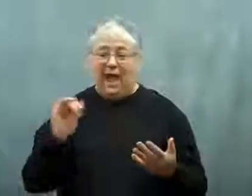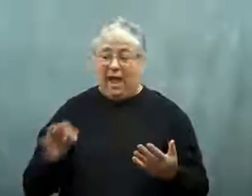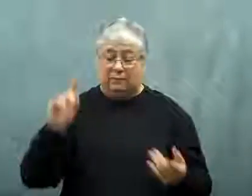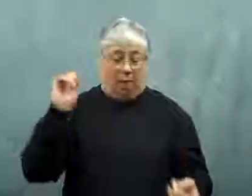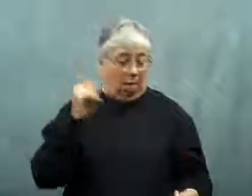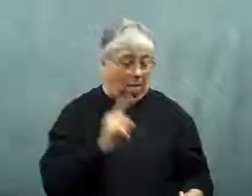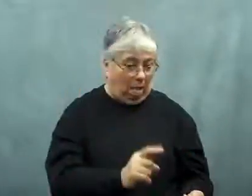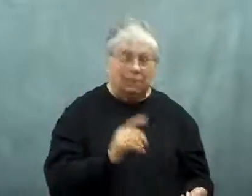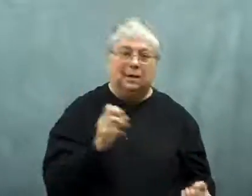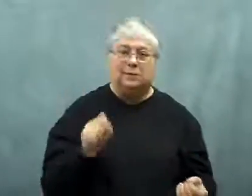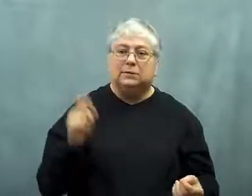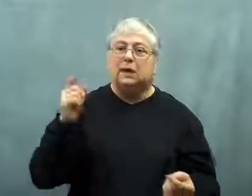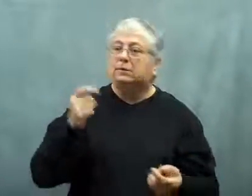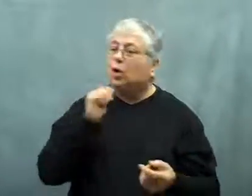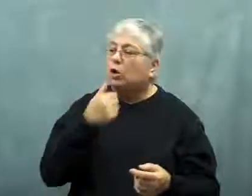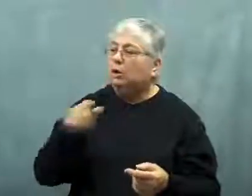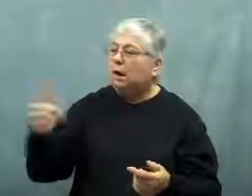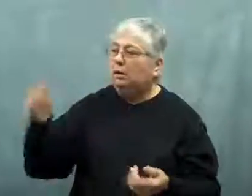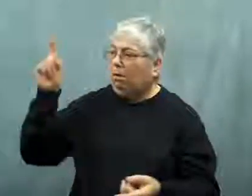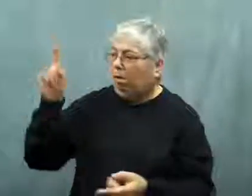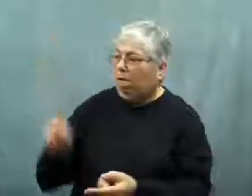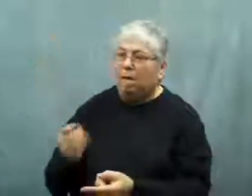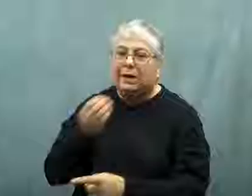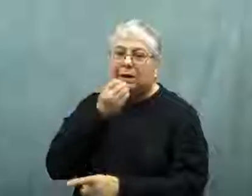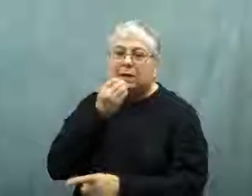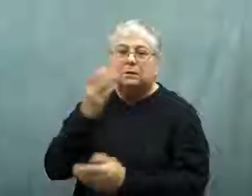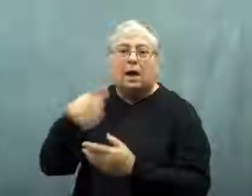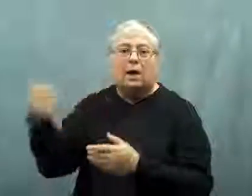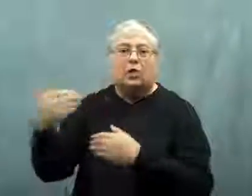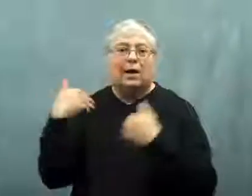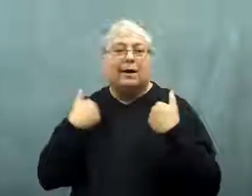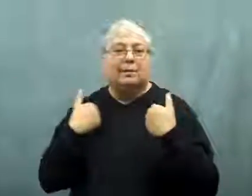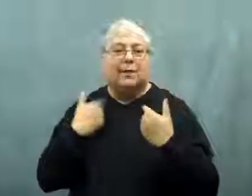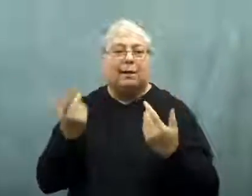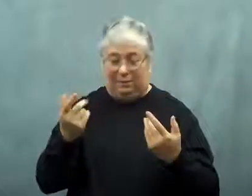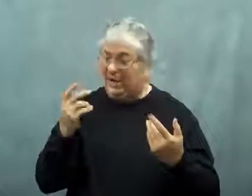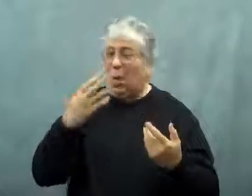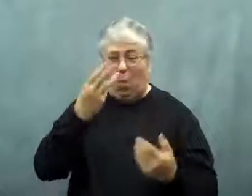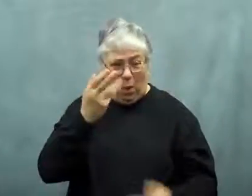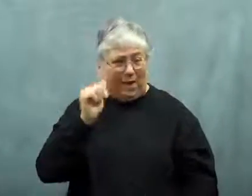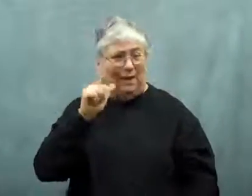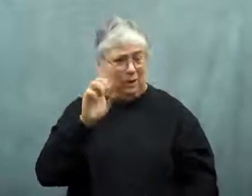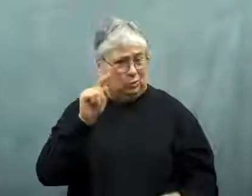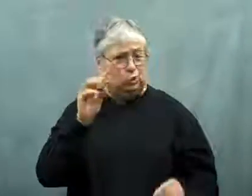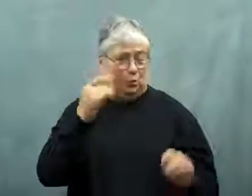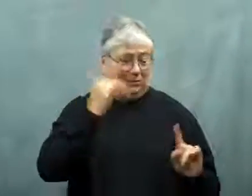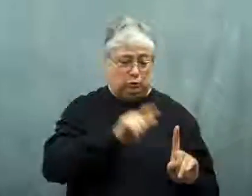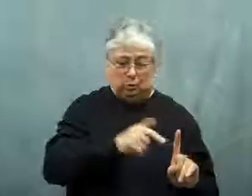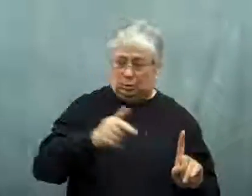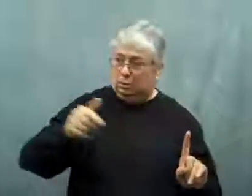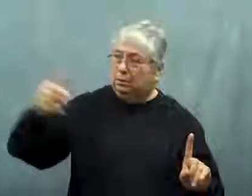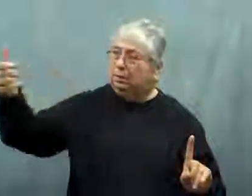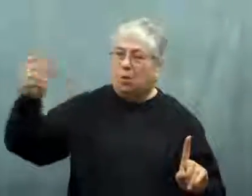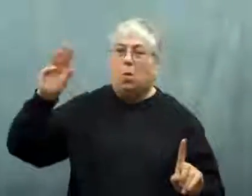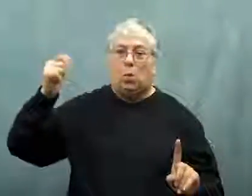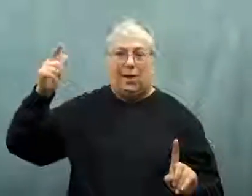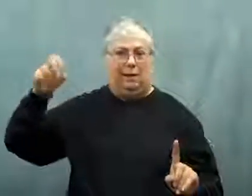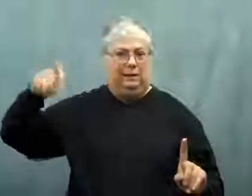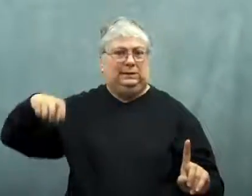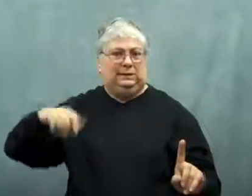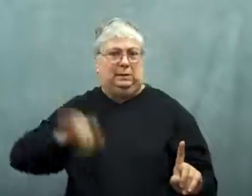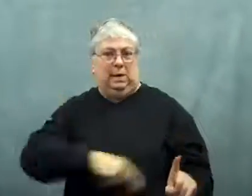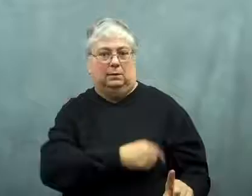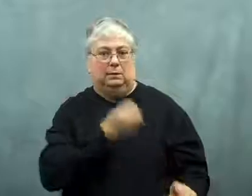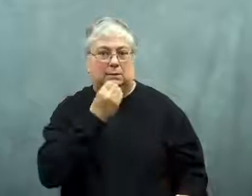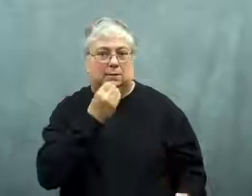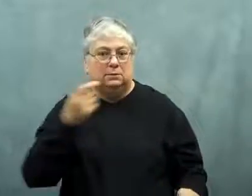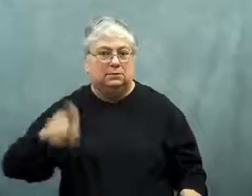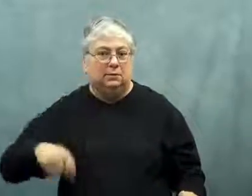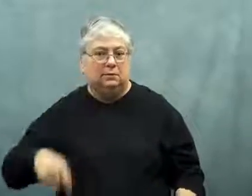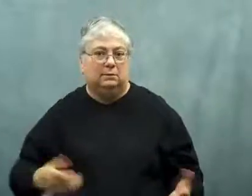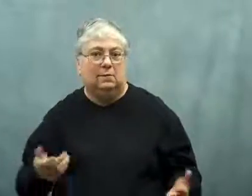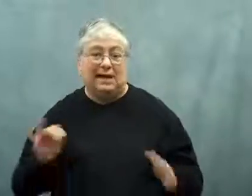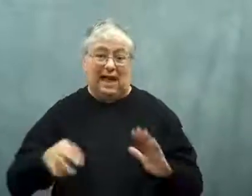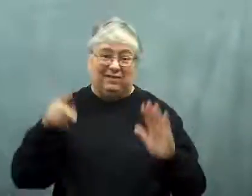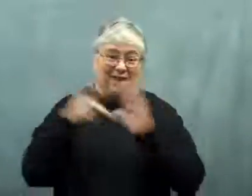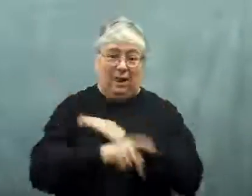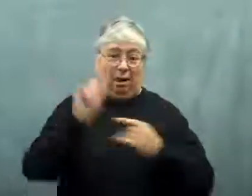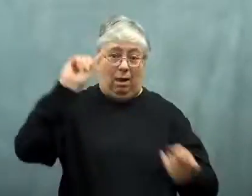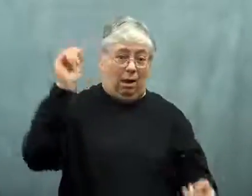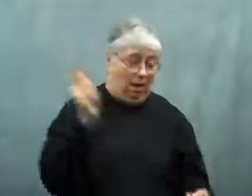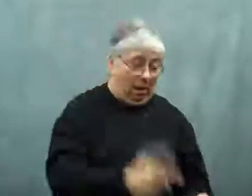any reduction in them will reduce the amount of food available for other animals.